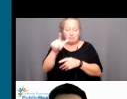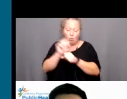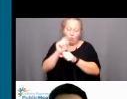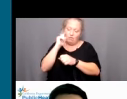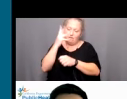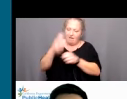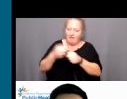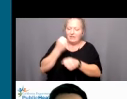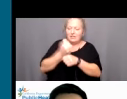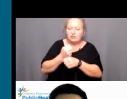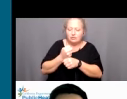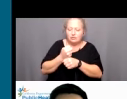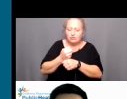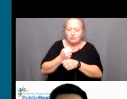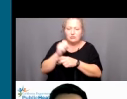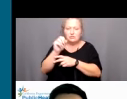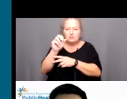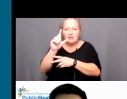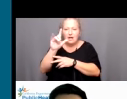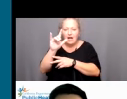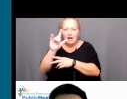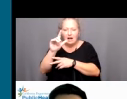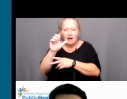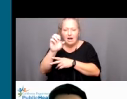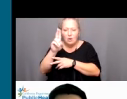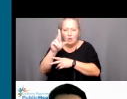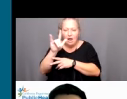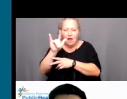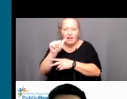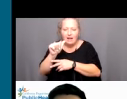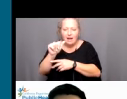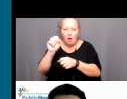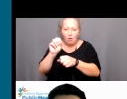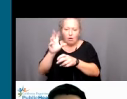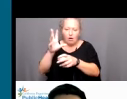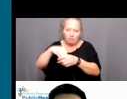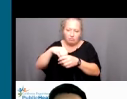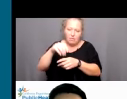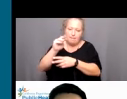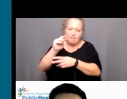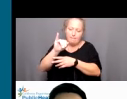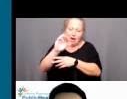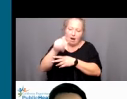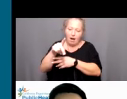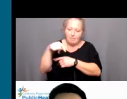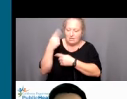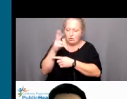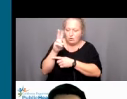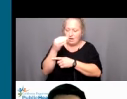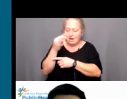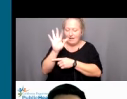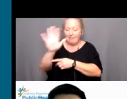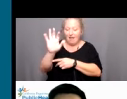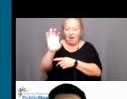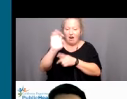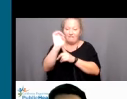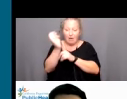Eulali has been a volunteer with MICOP since 2019, and is now their environmental emergencies organizer.